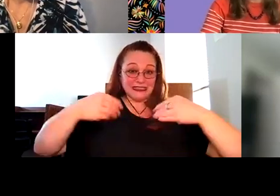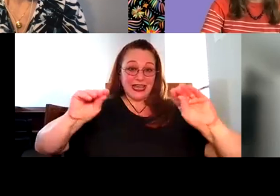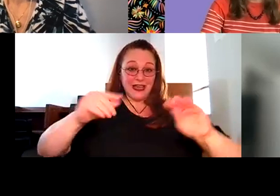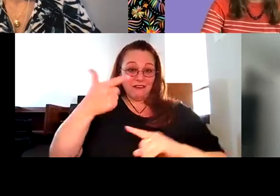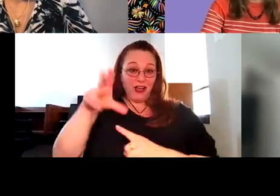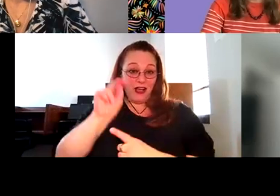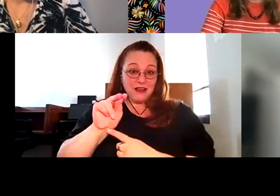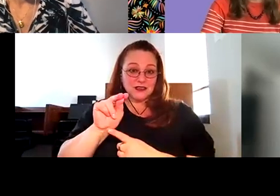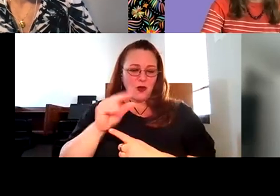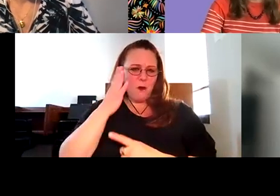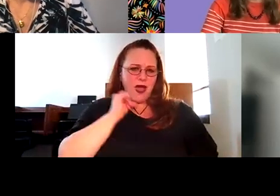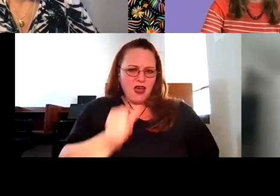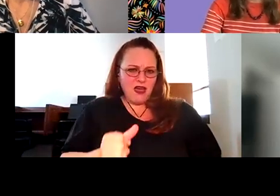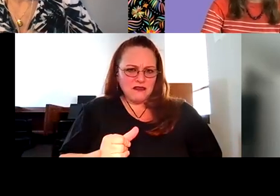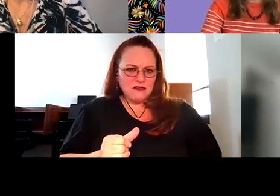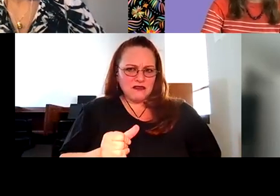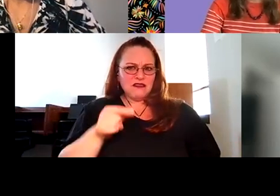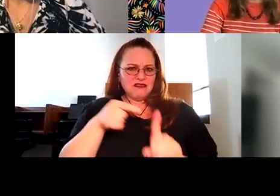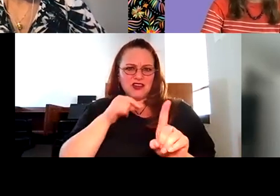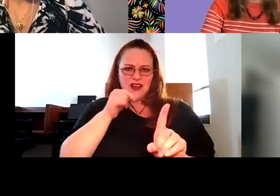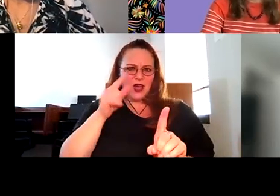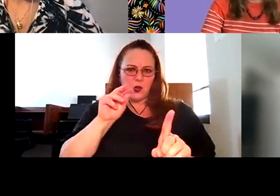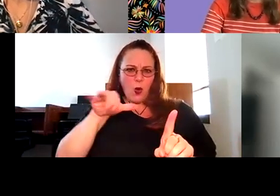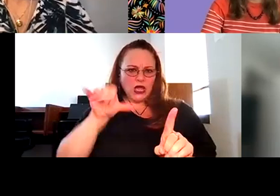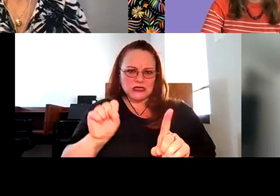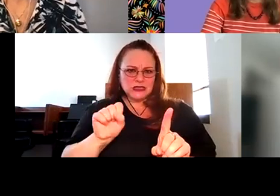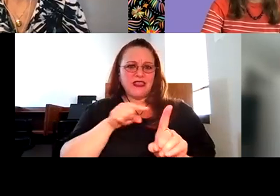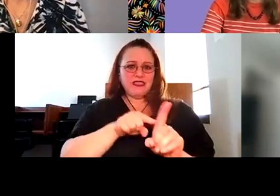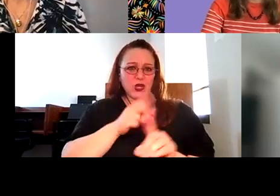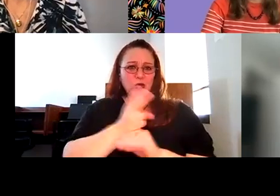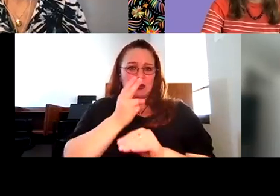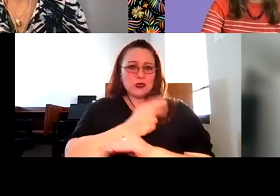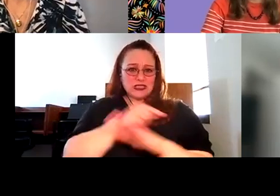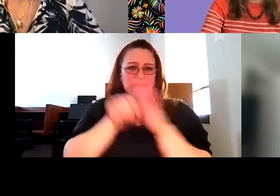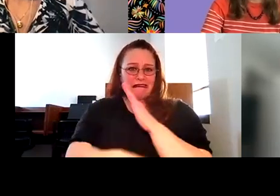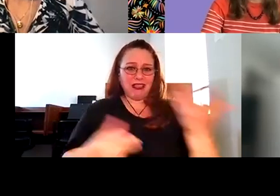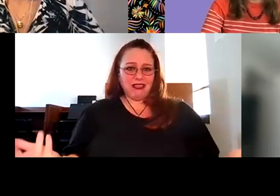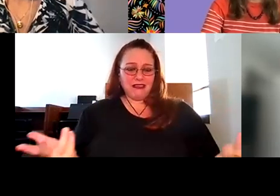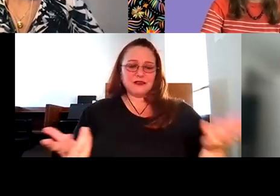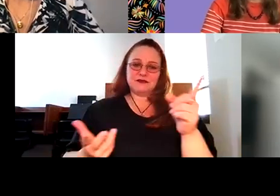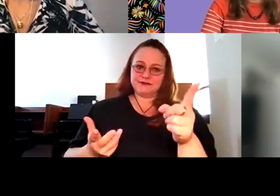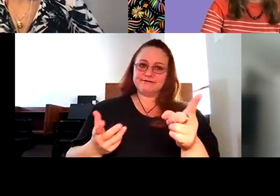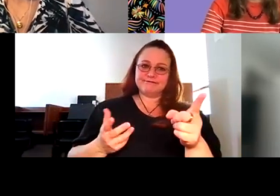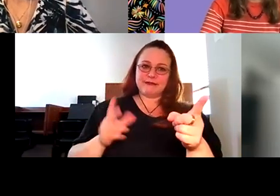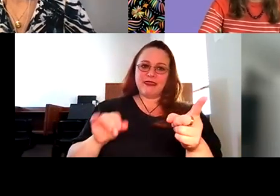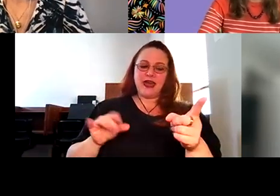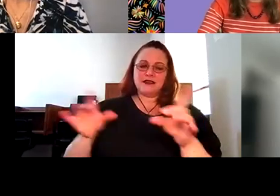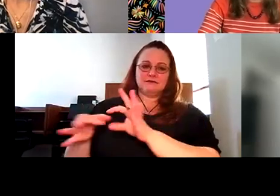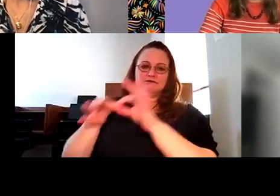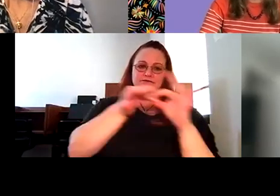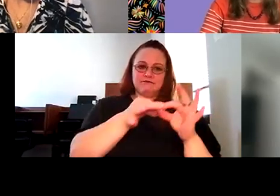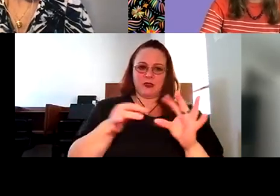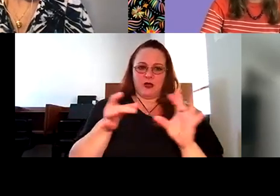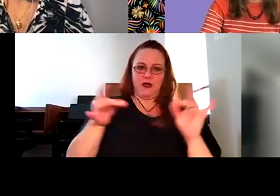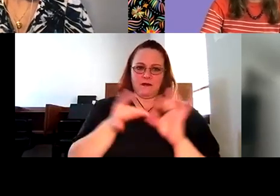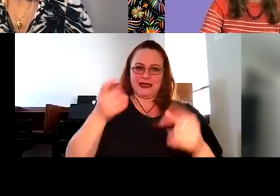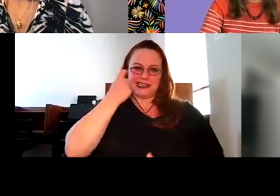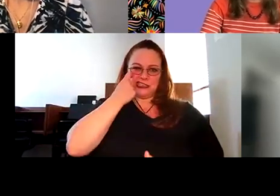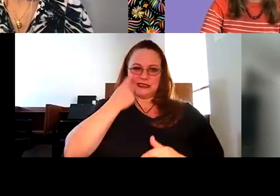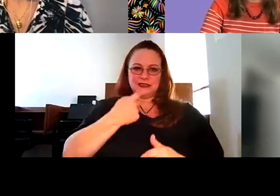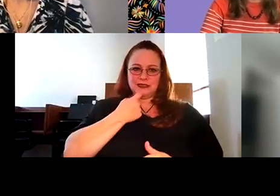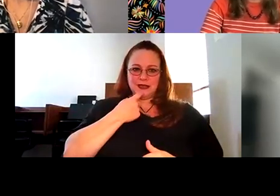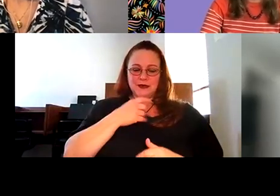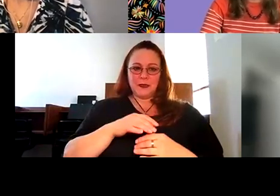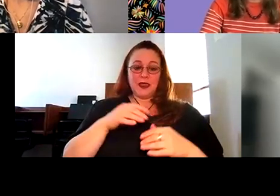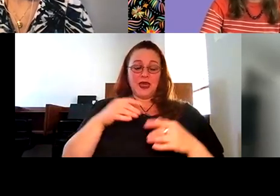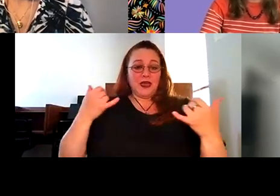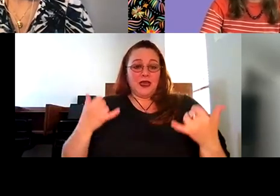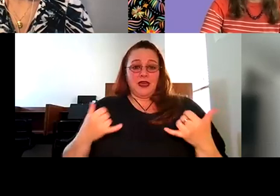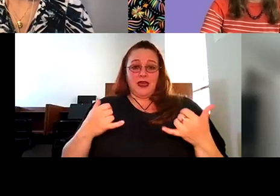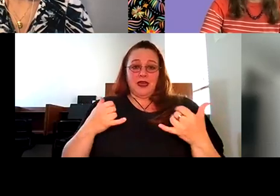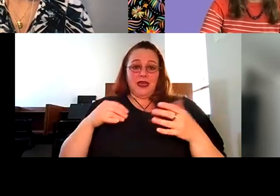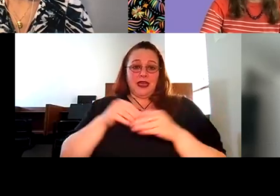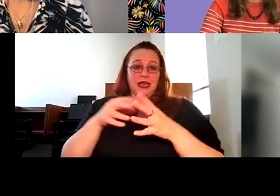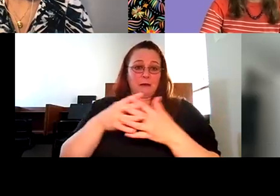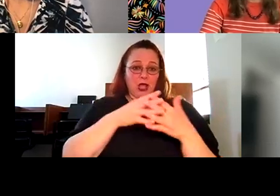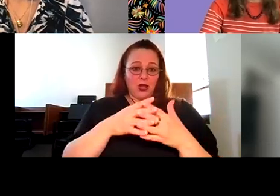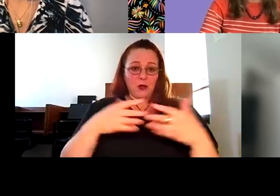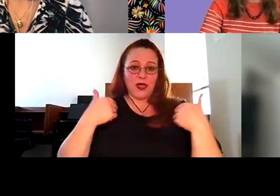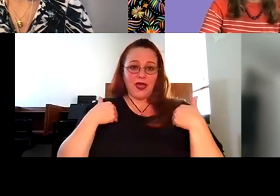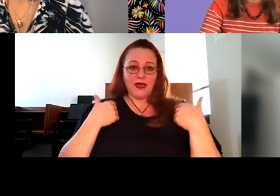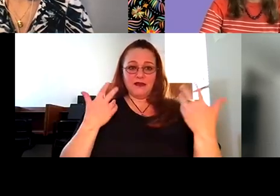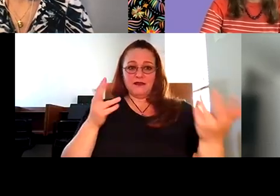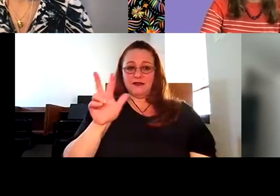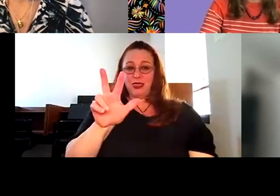Robyn Thomas: You could comment on that.